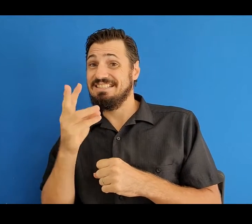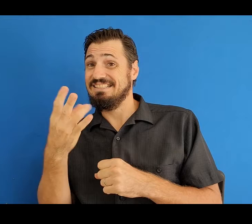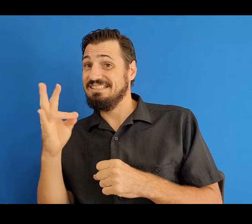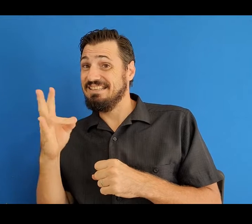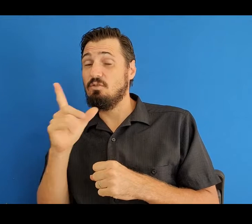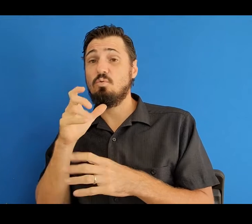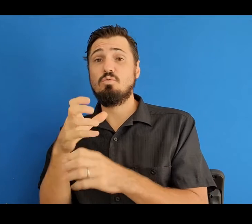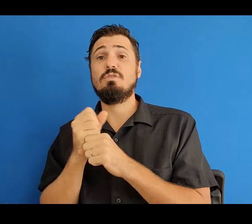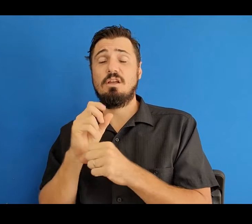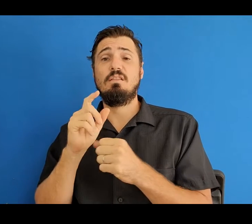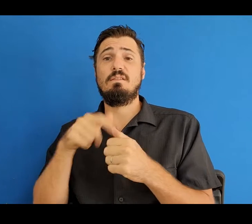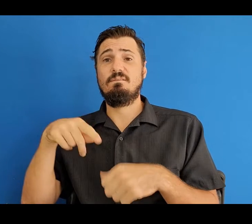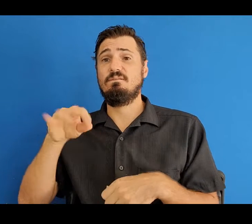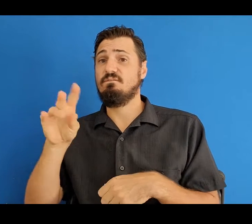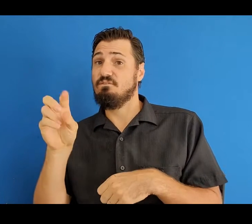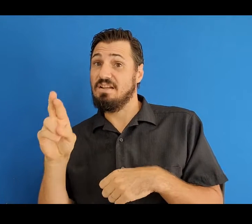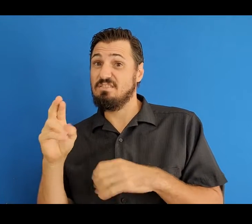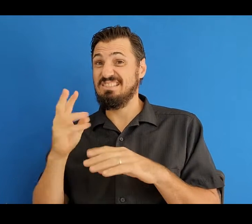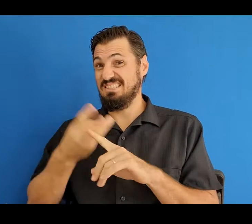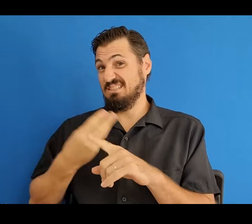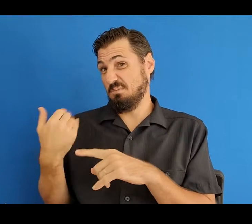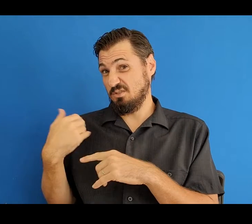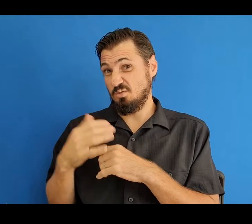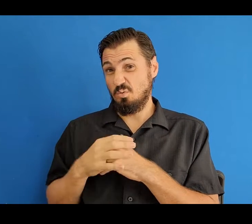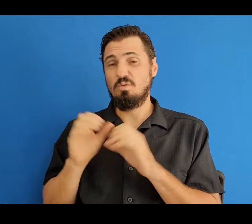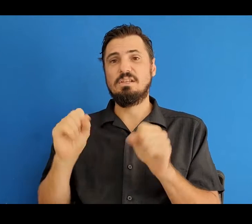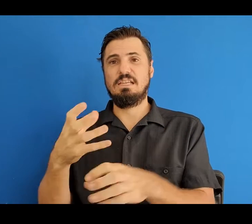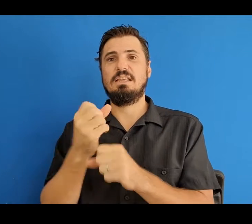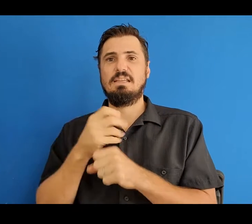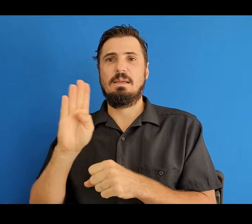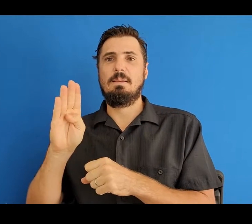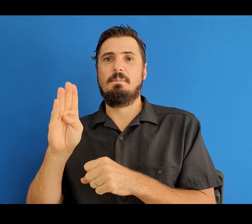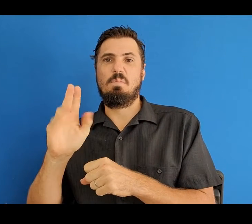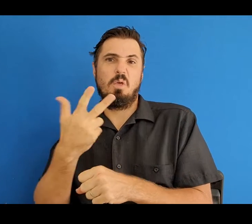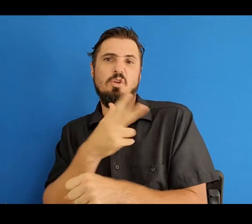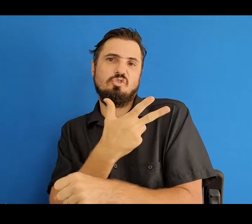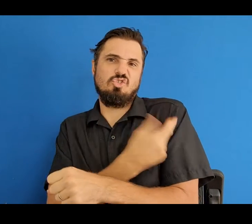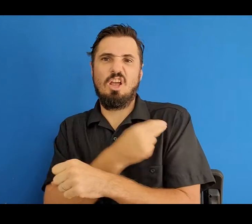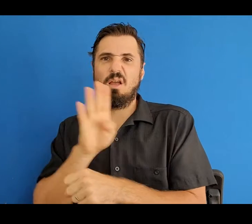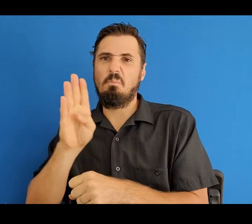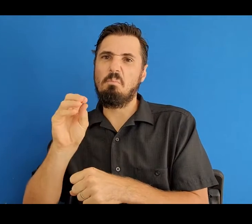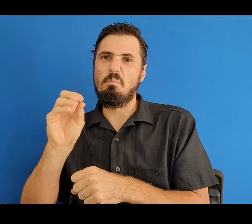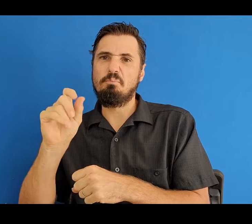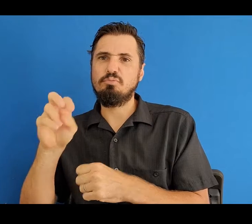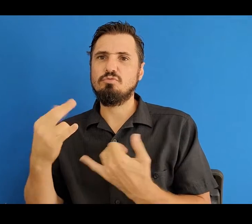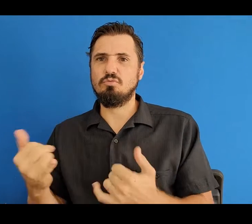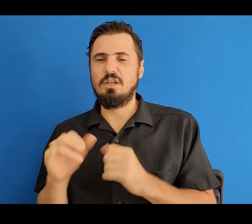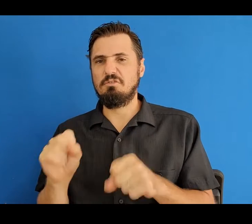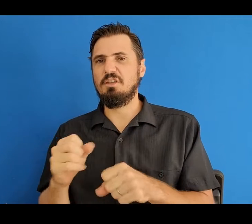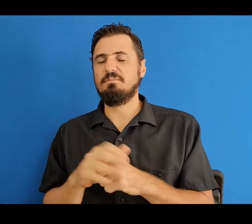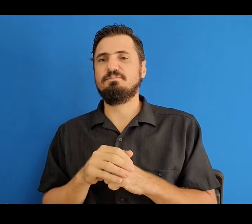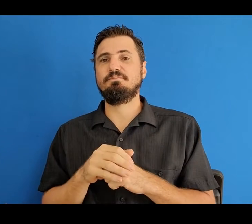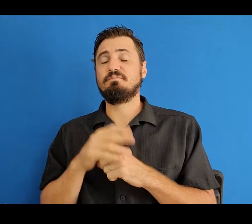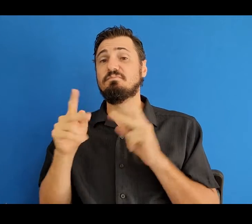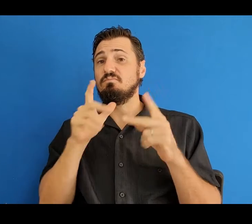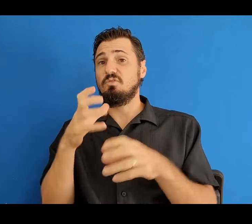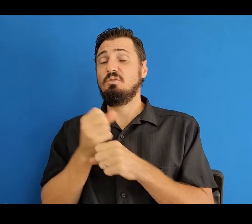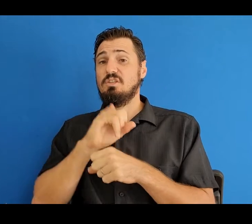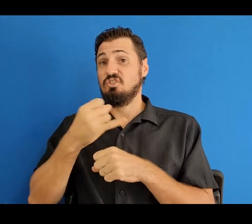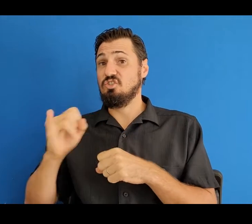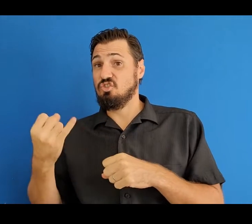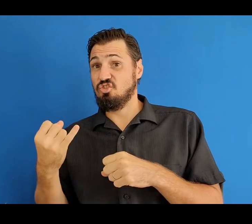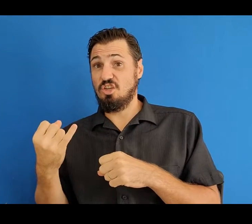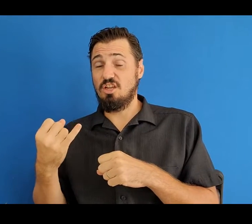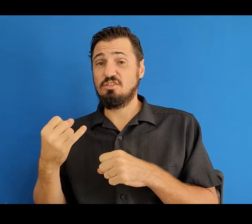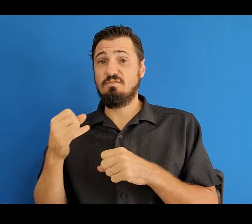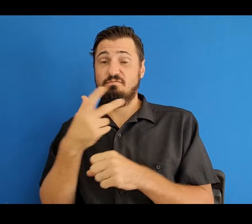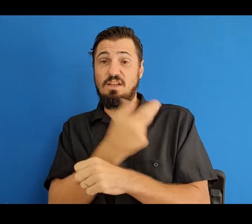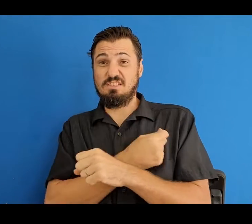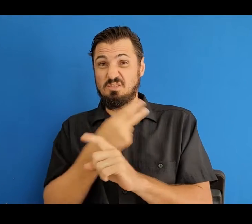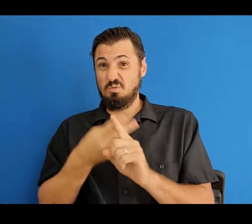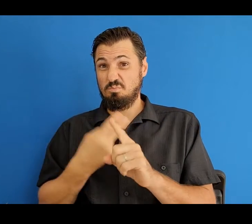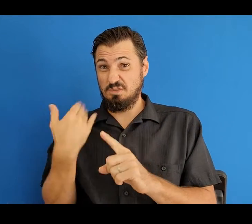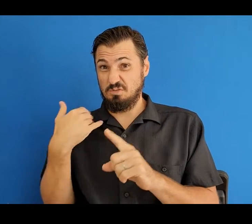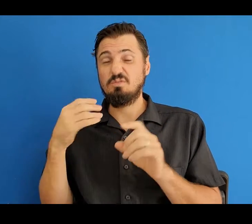series of Pfizer vaccine at least six months ago can get a booster now. And those who received a single dose of the Johnson & Johnson vaccine at least two months ago should get a booster of